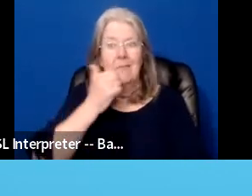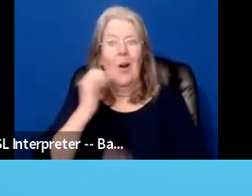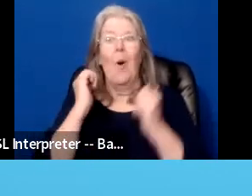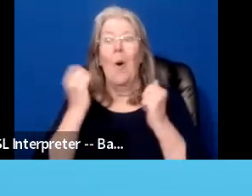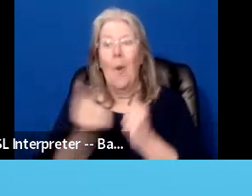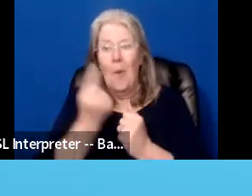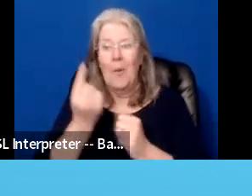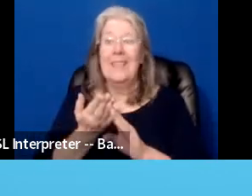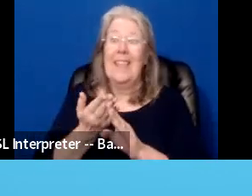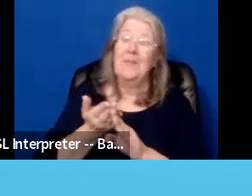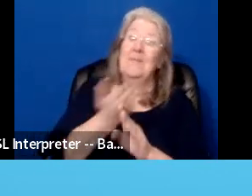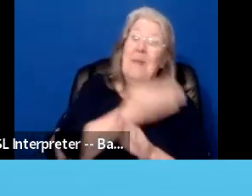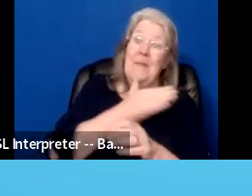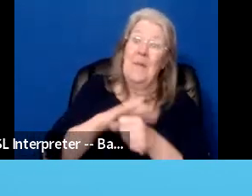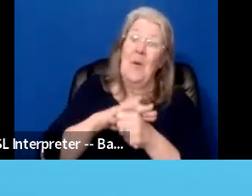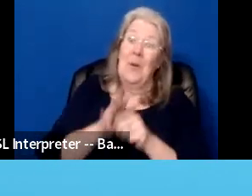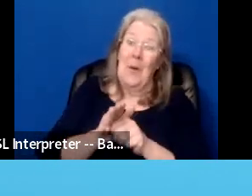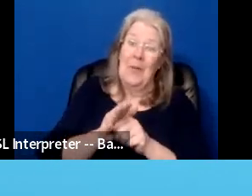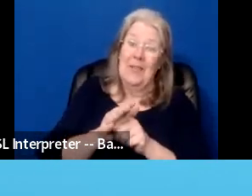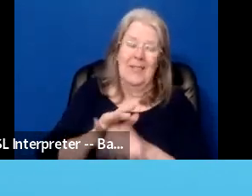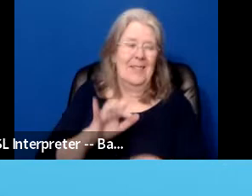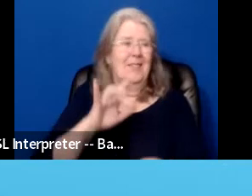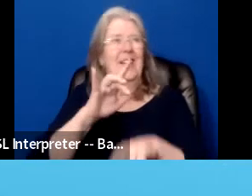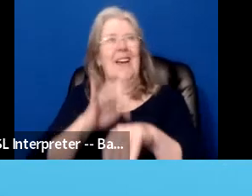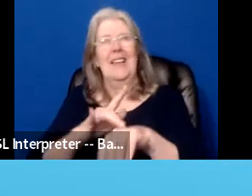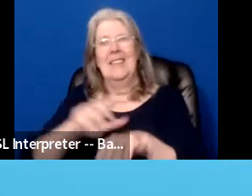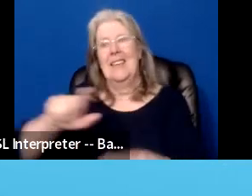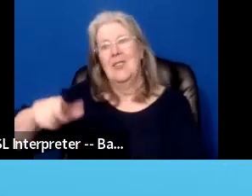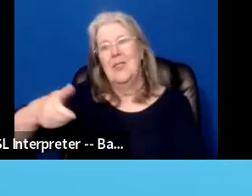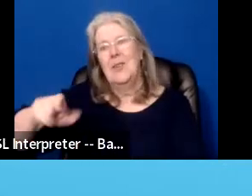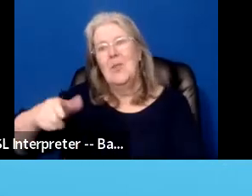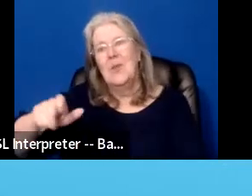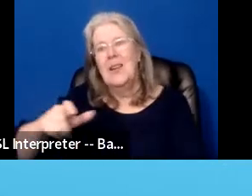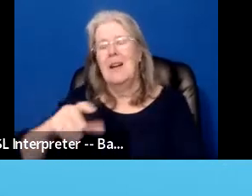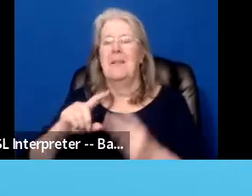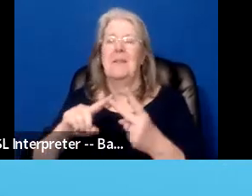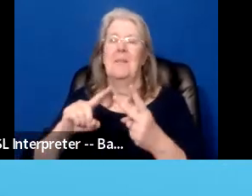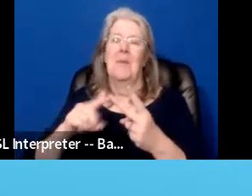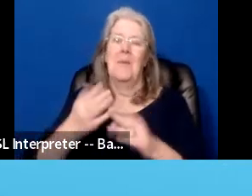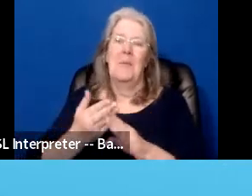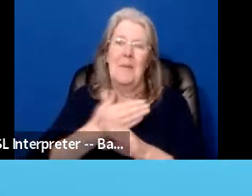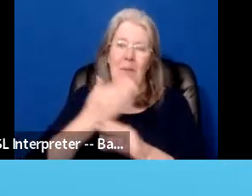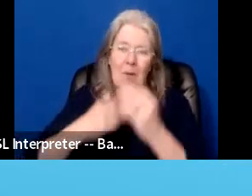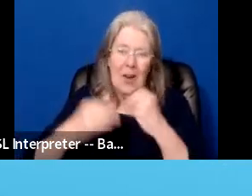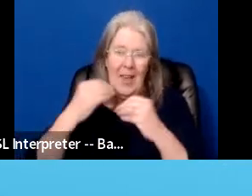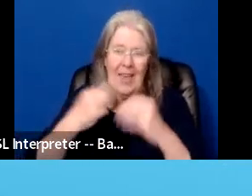you know, after I touched on door knob in a public building, or before I ate at a restaurant, or